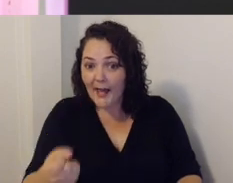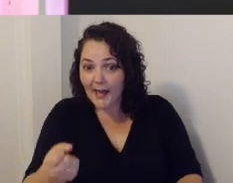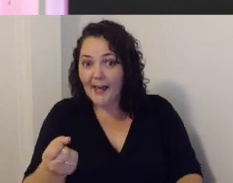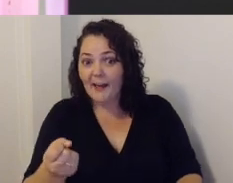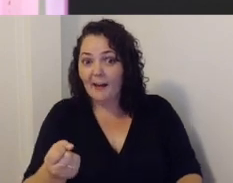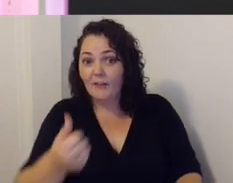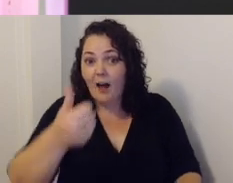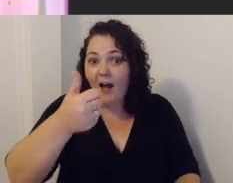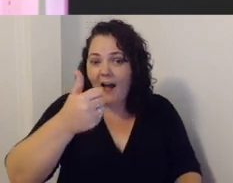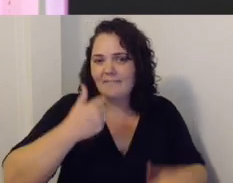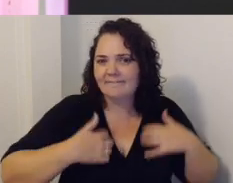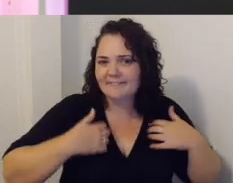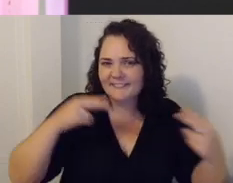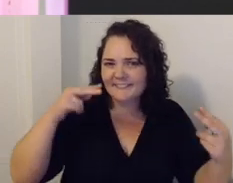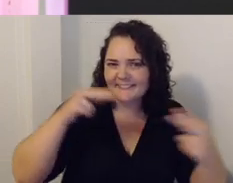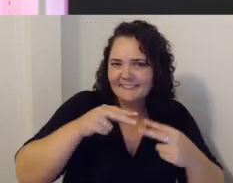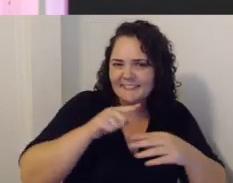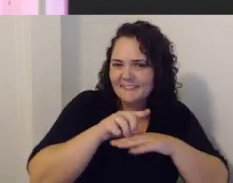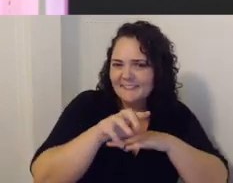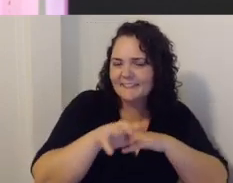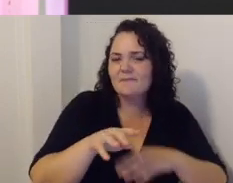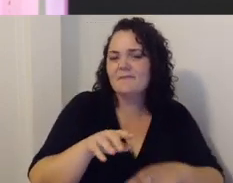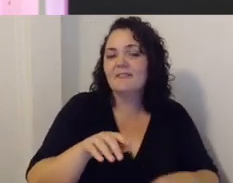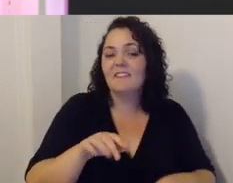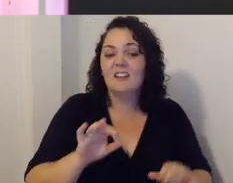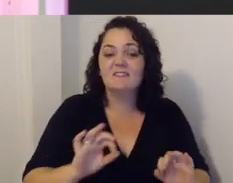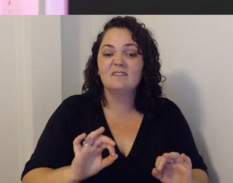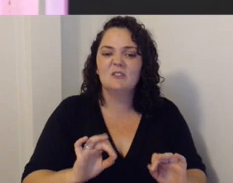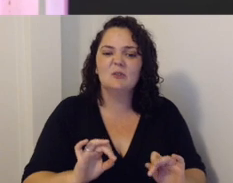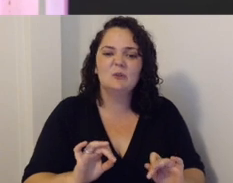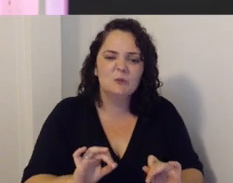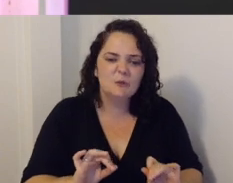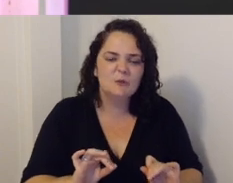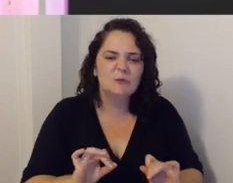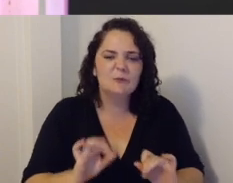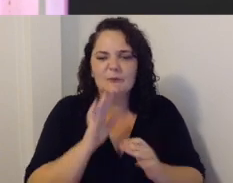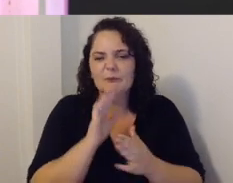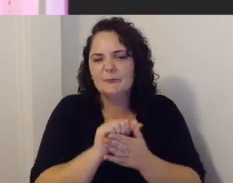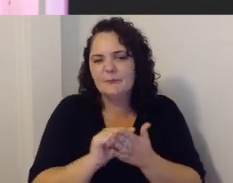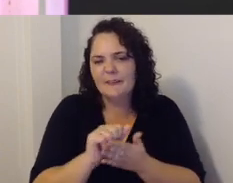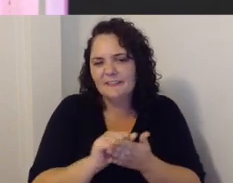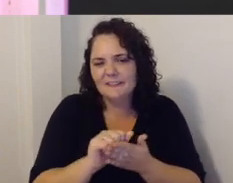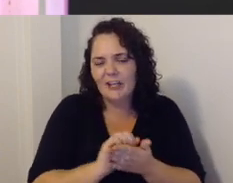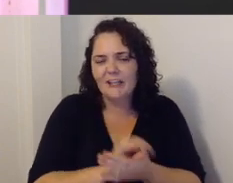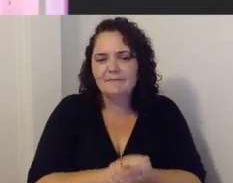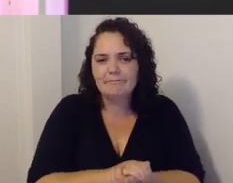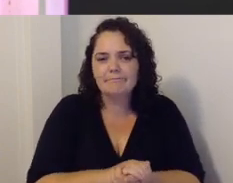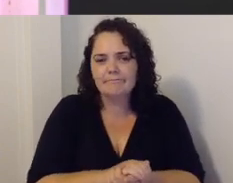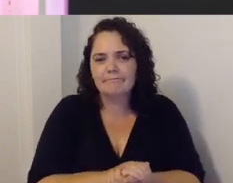in uh in a couple of weeks but if you missed out I apologize there will be more in the future there's always more opportunities right